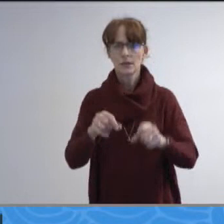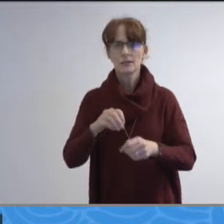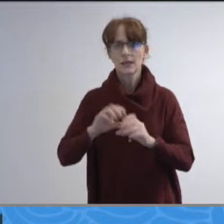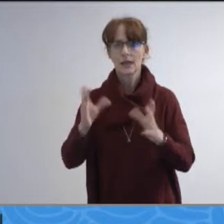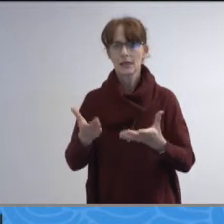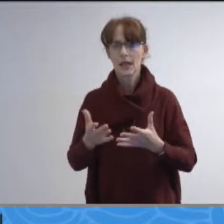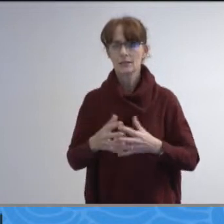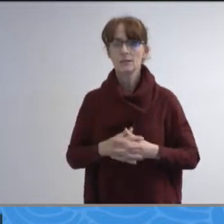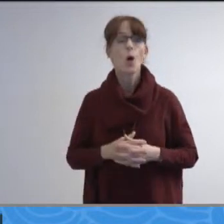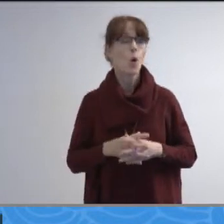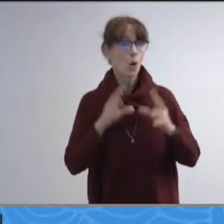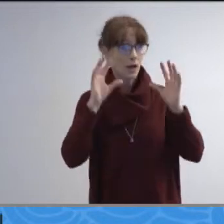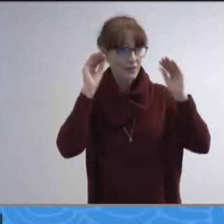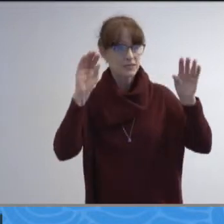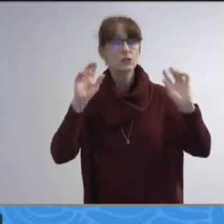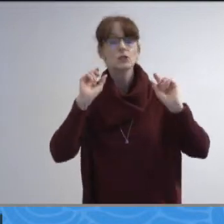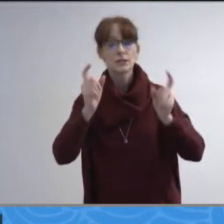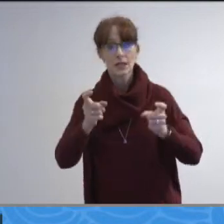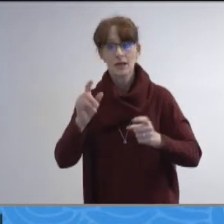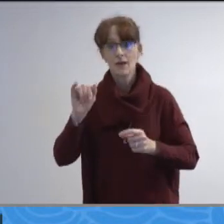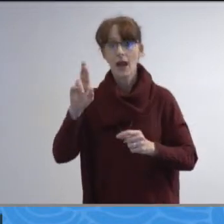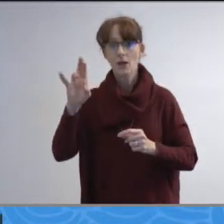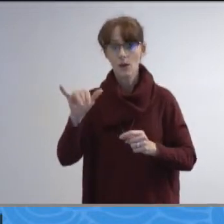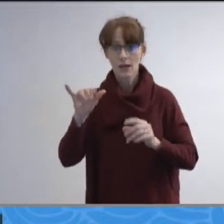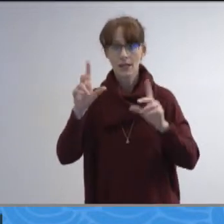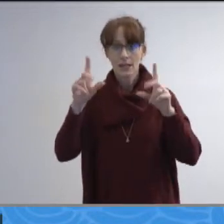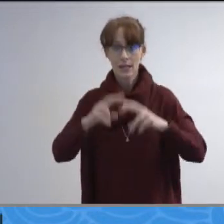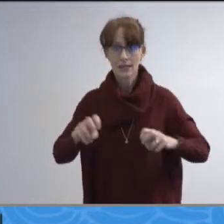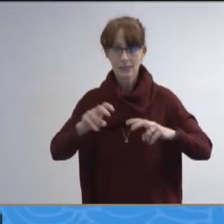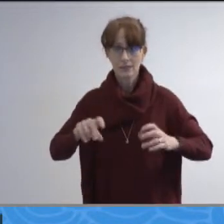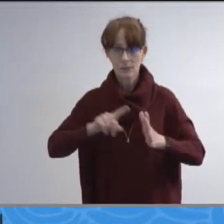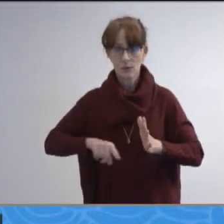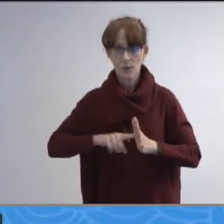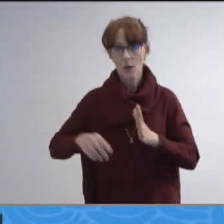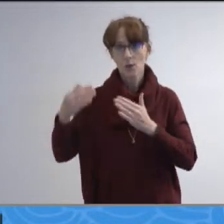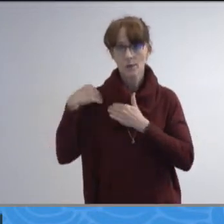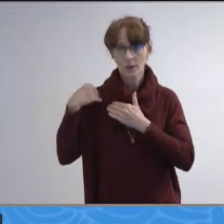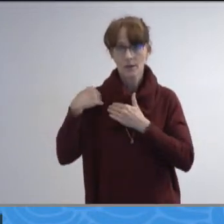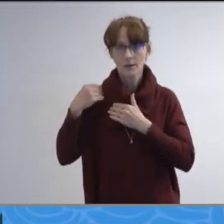So the teachers do give the i-Ready assessment so they are responsible for actually administering that.